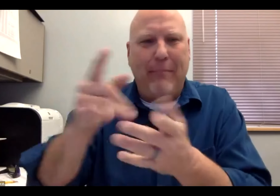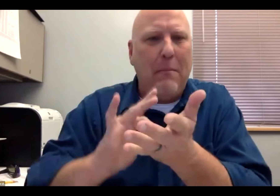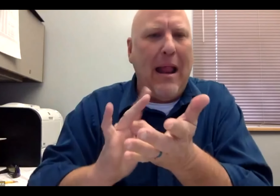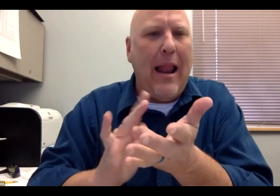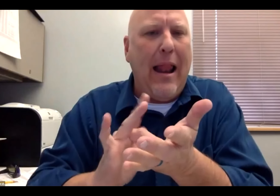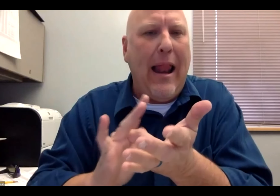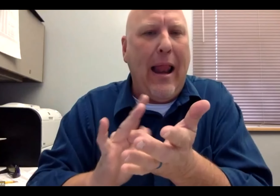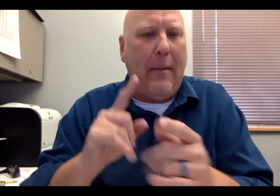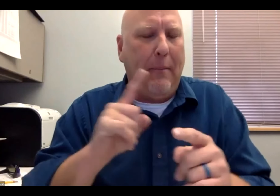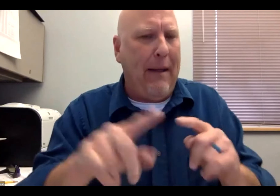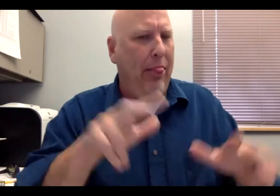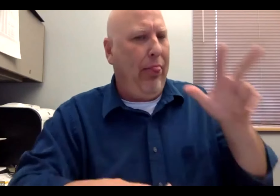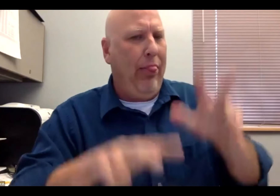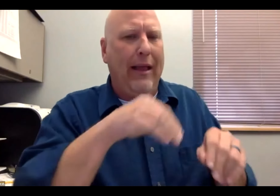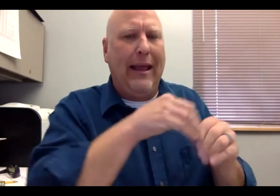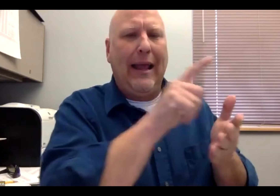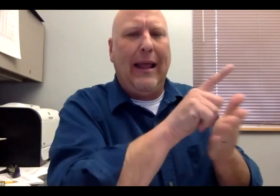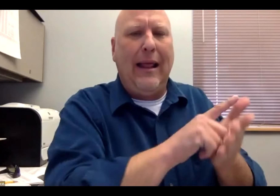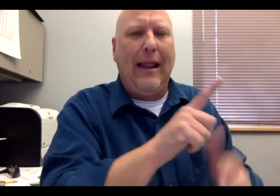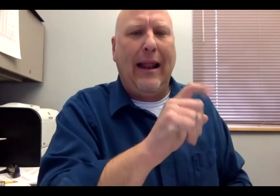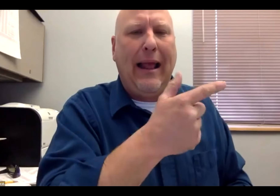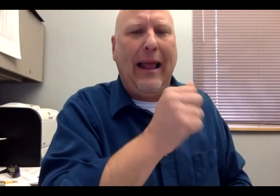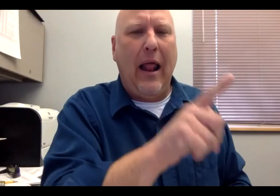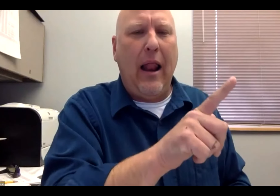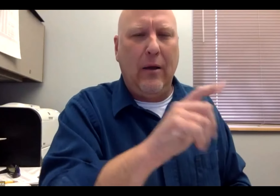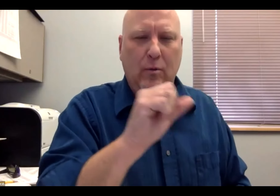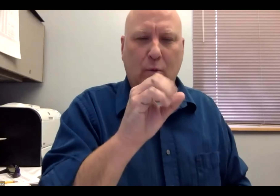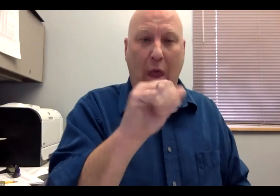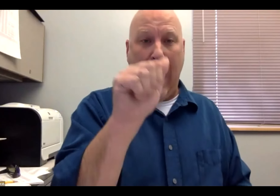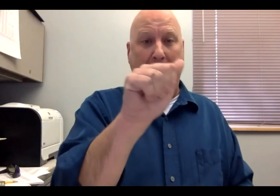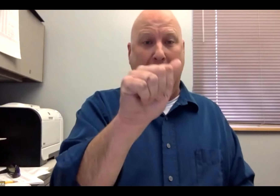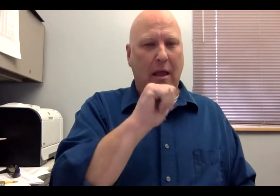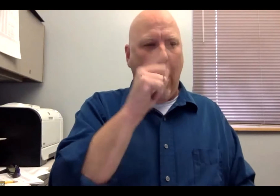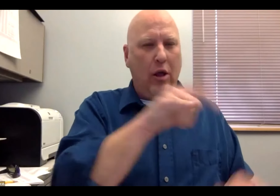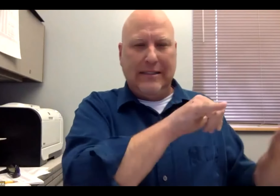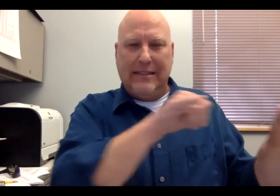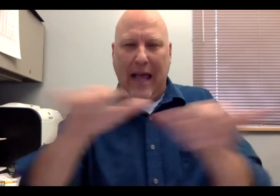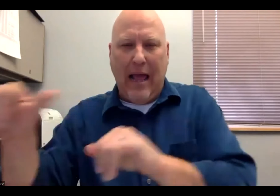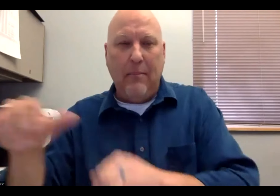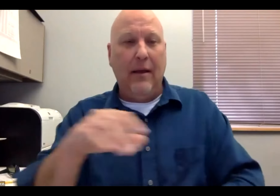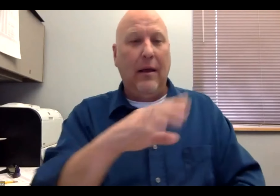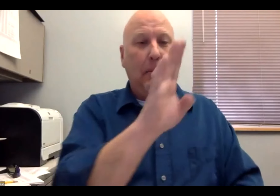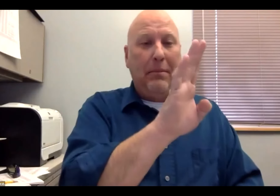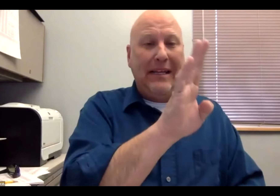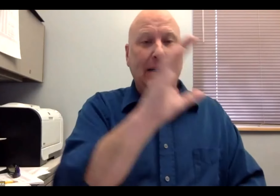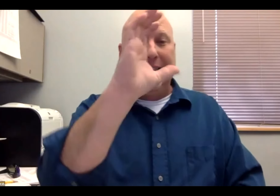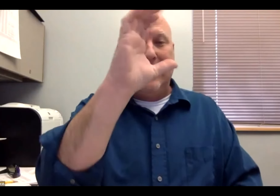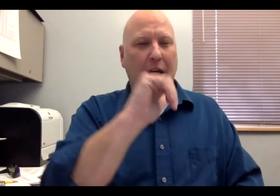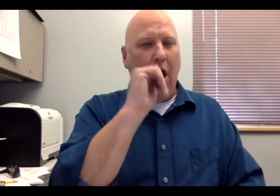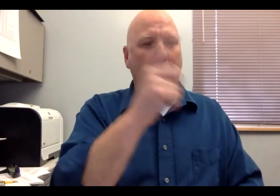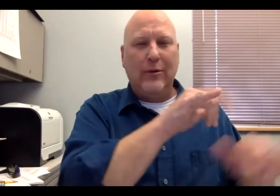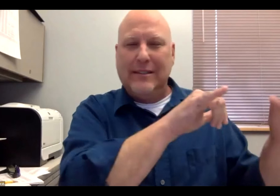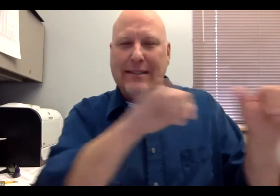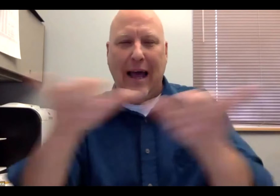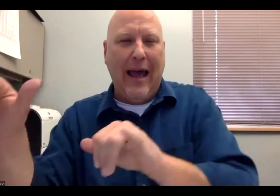interpreter is good in a medical setting, but struggles more in legal setting. So just